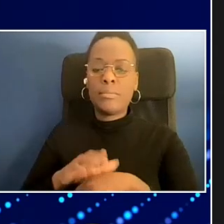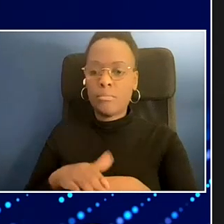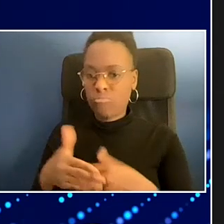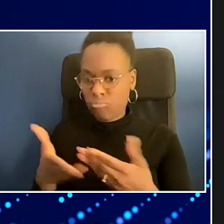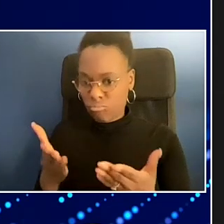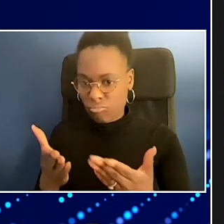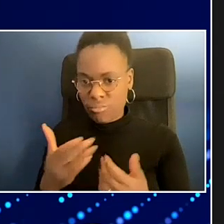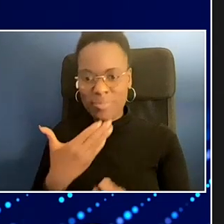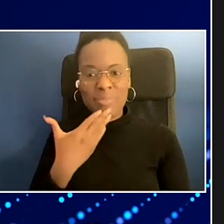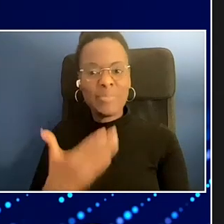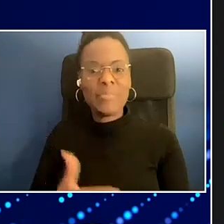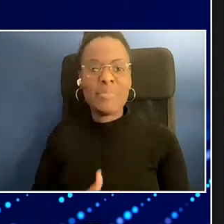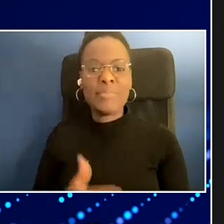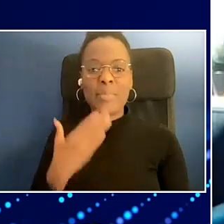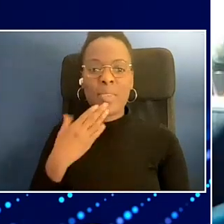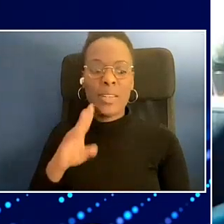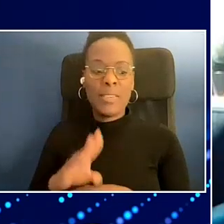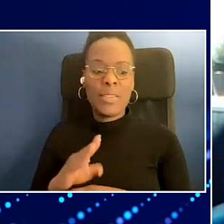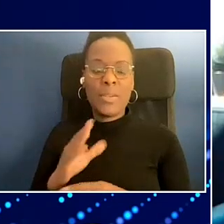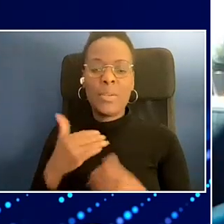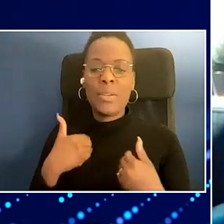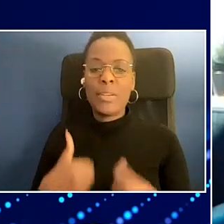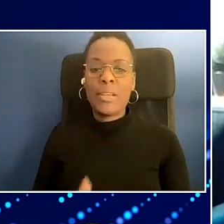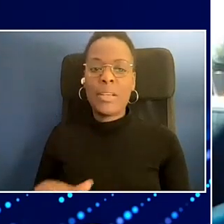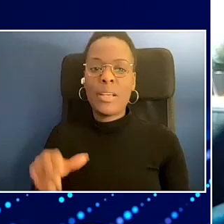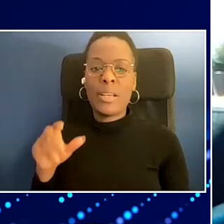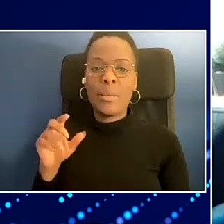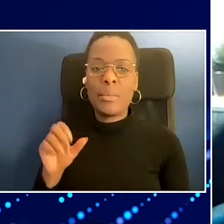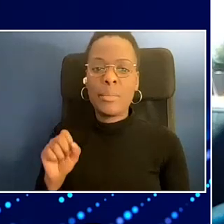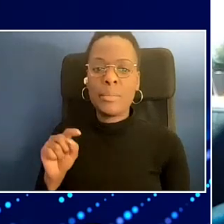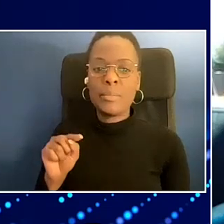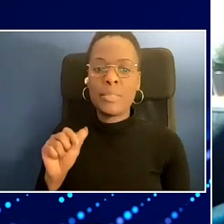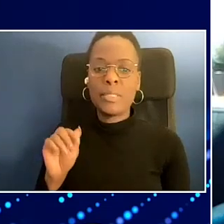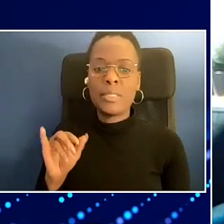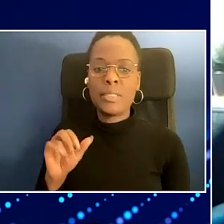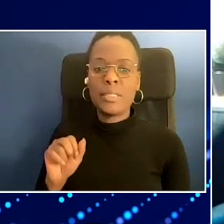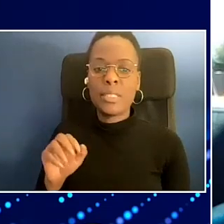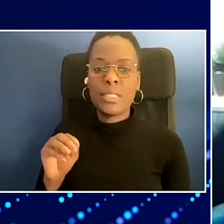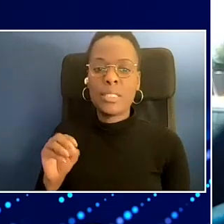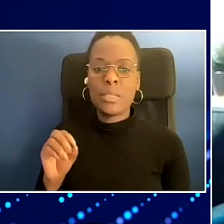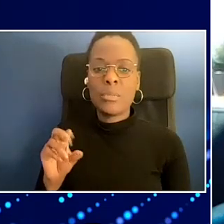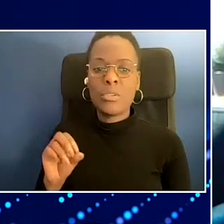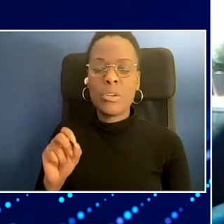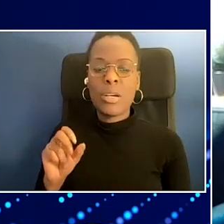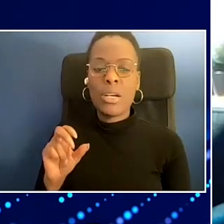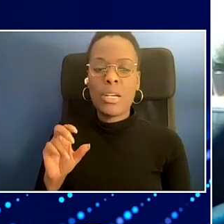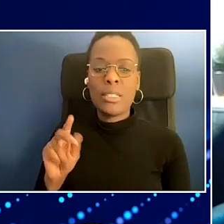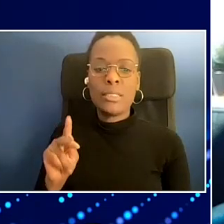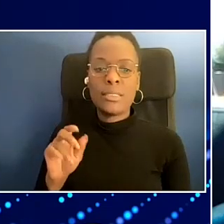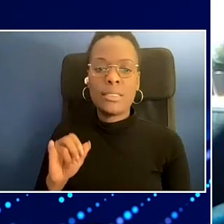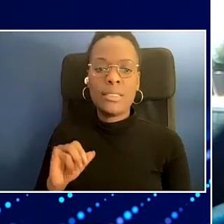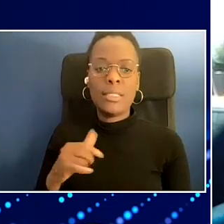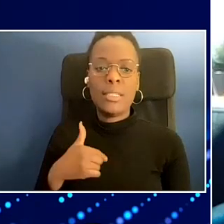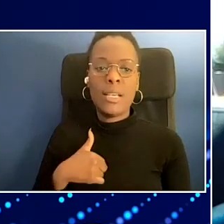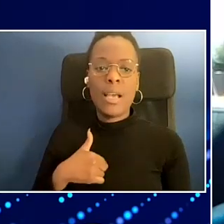Thank you. So, good afternoon. My name is Stacia Moroski-Rigney, and I'm the director of accreditation, assessment, curriculum, and compliance at Michigan State University.